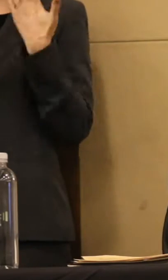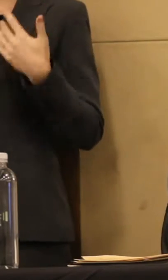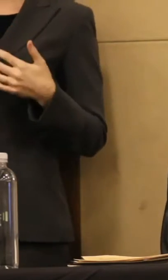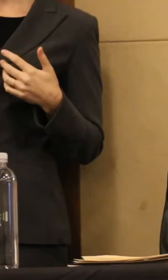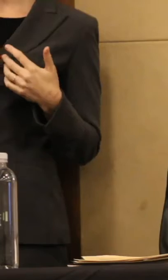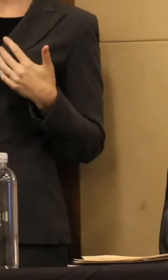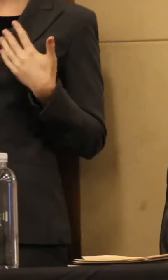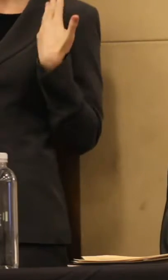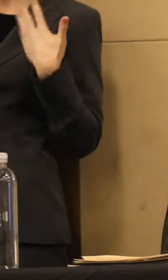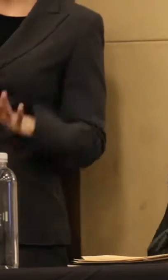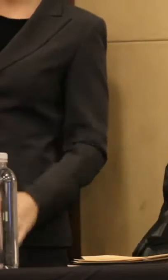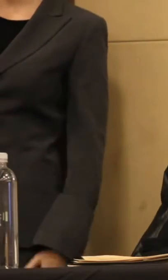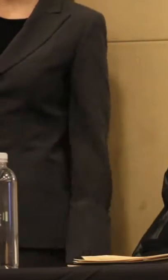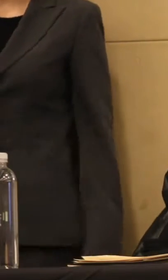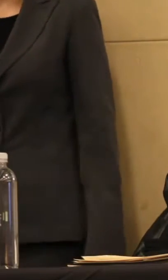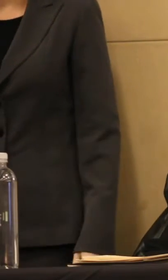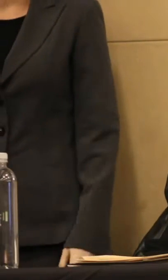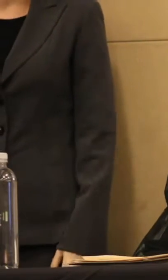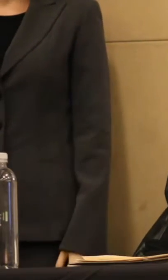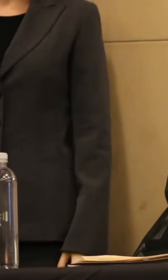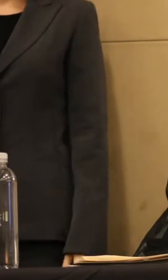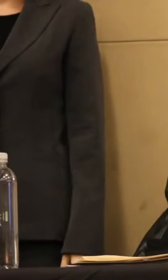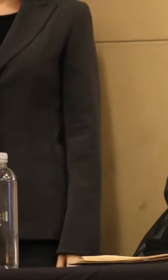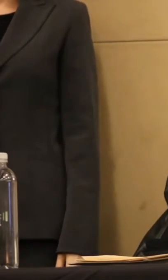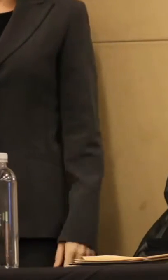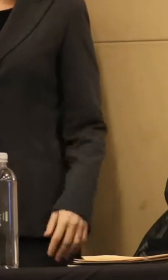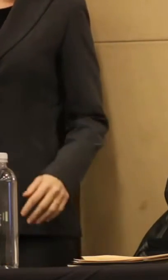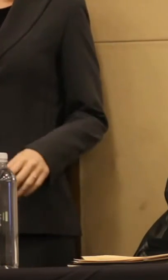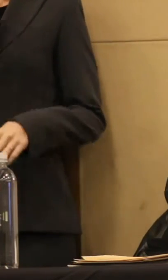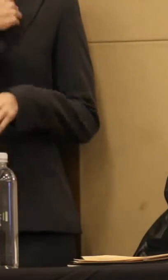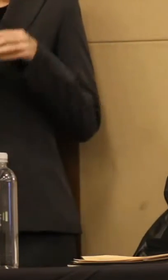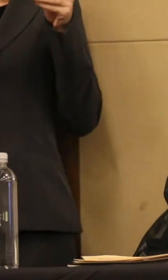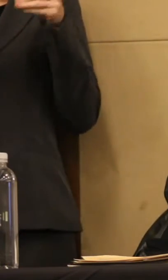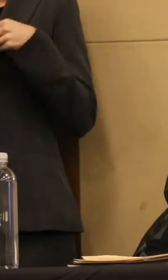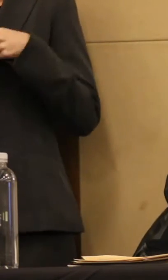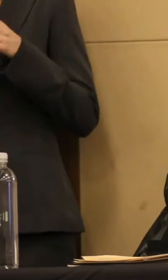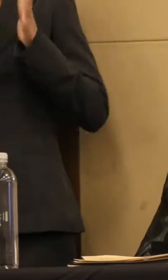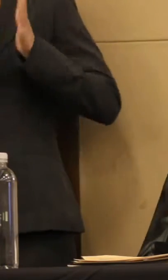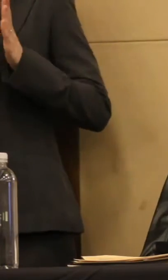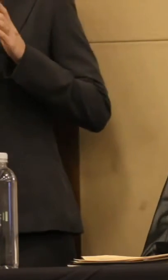see. Our office is a small office in the federal government.